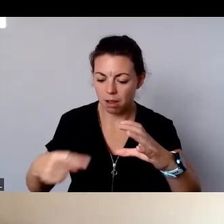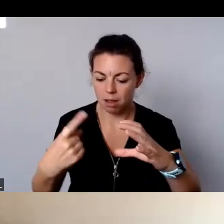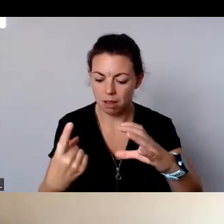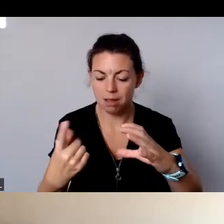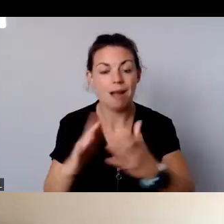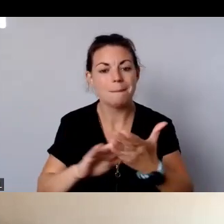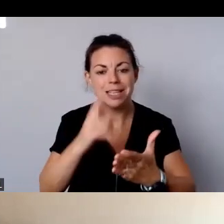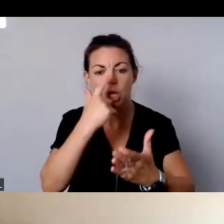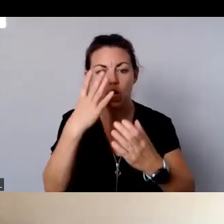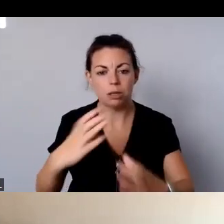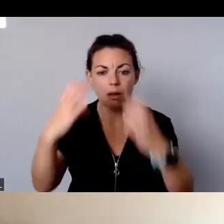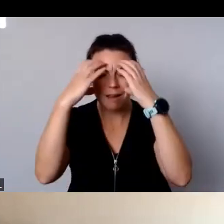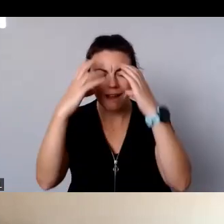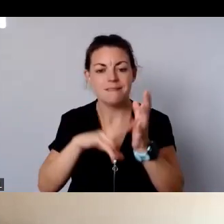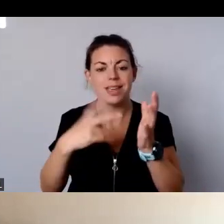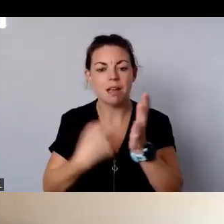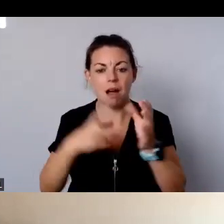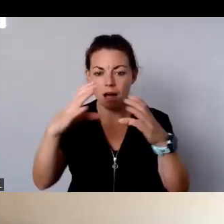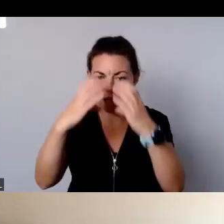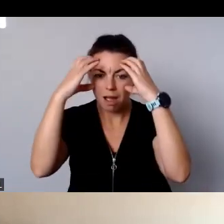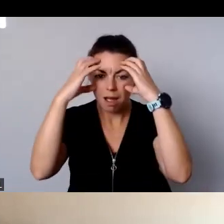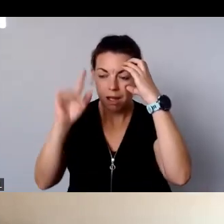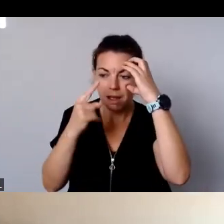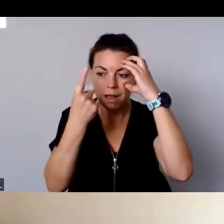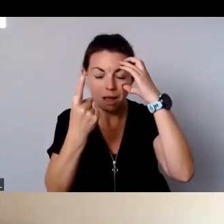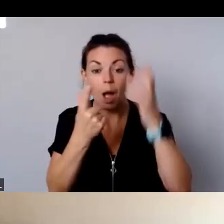It's a really cool project and we've actually got a little video on our website about it.